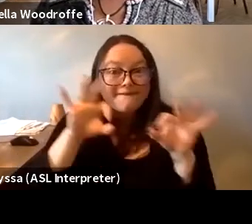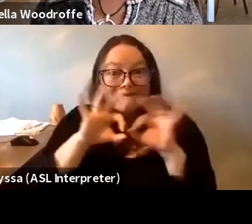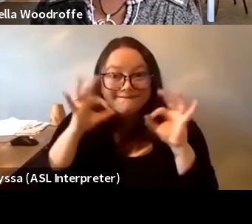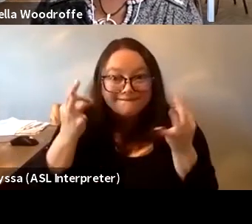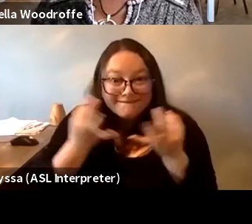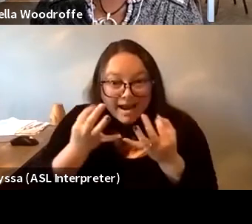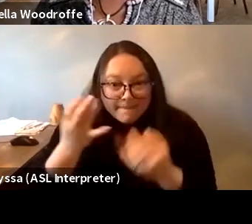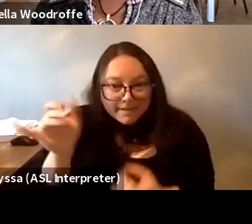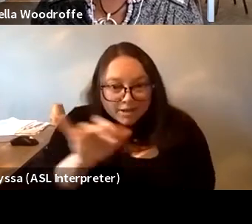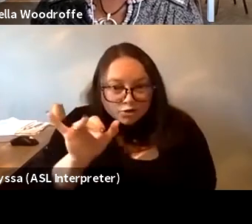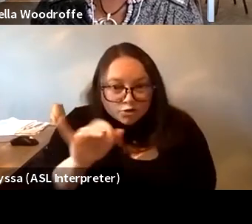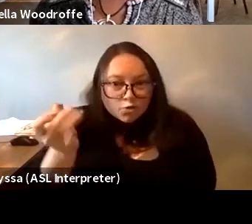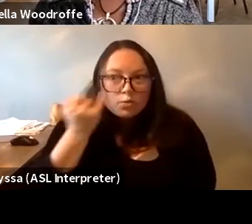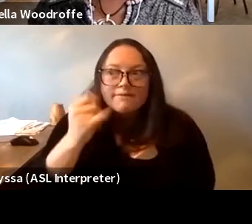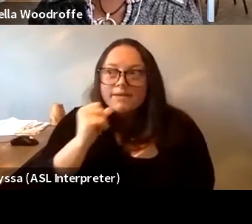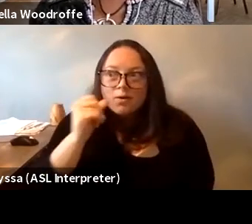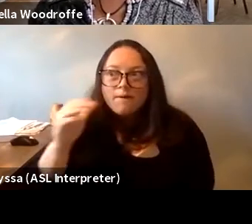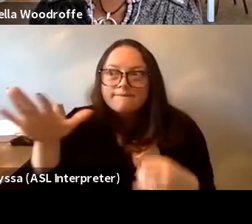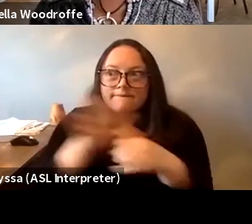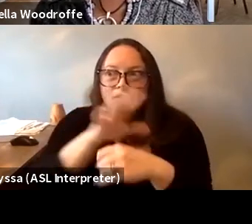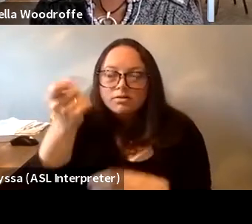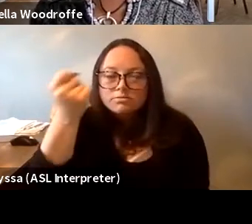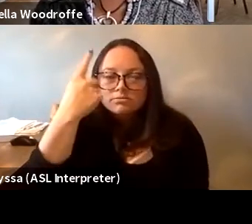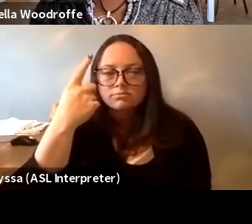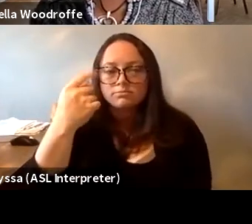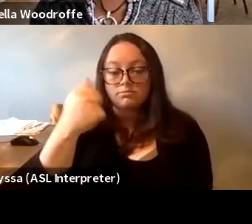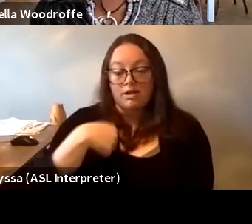I remember when my son was very, you know, young, I mean, he was